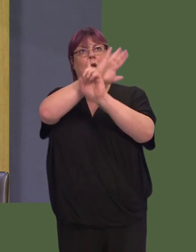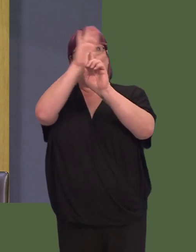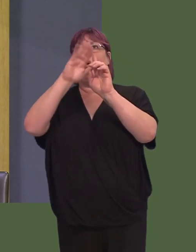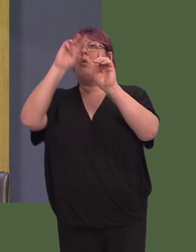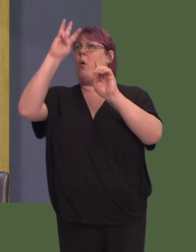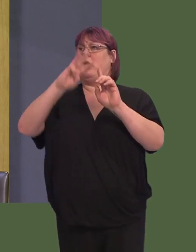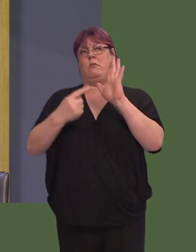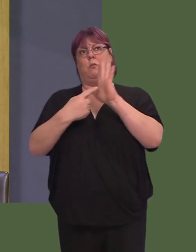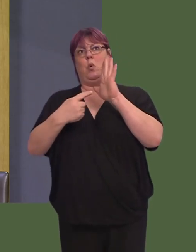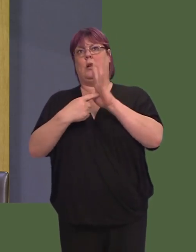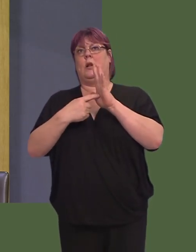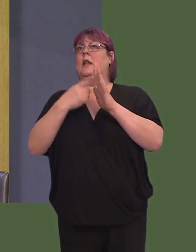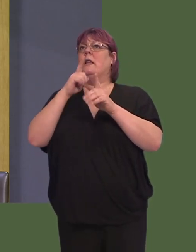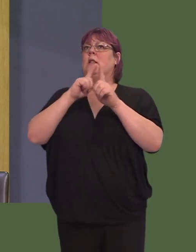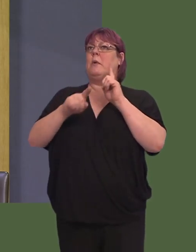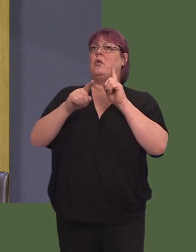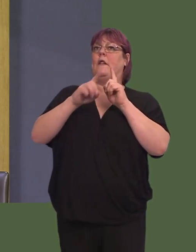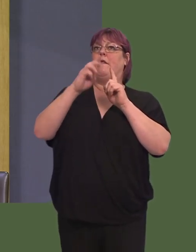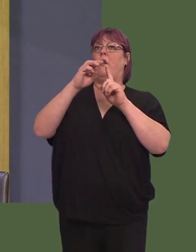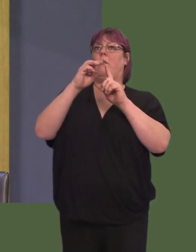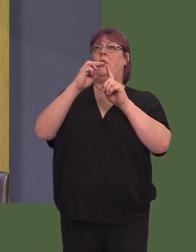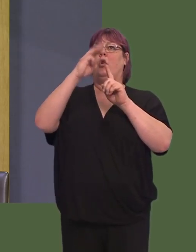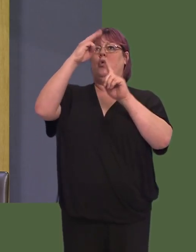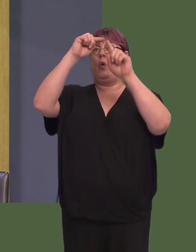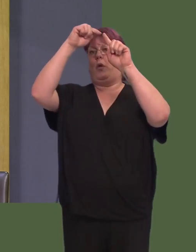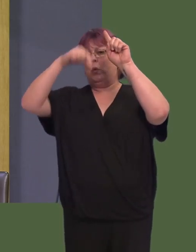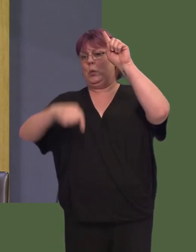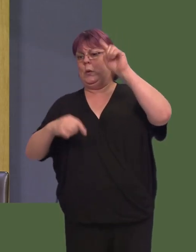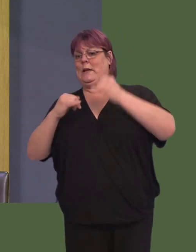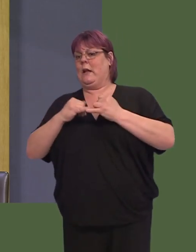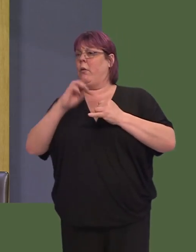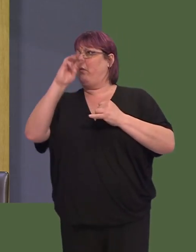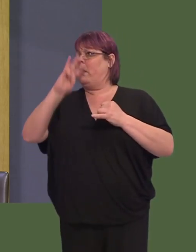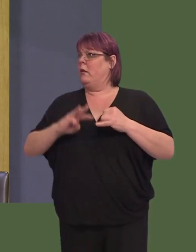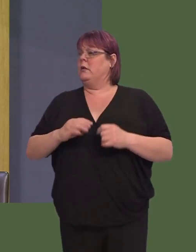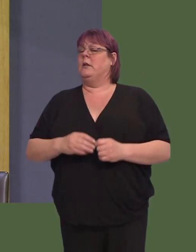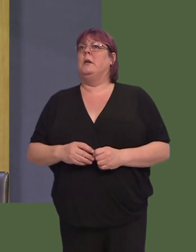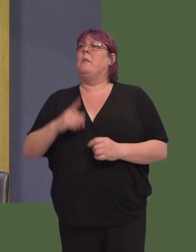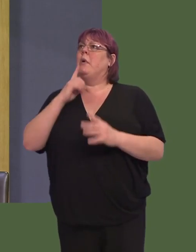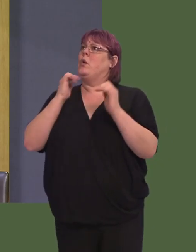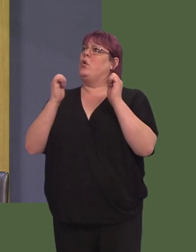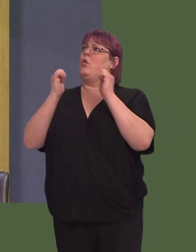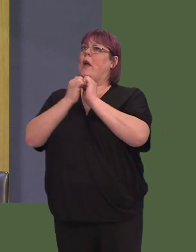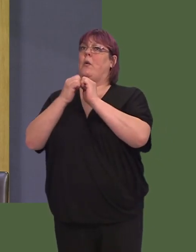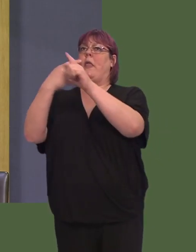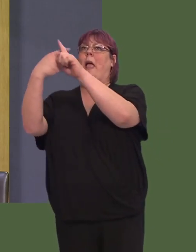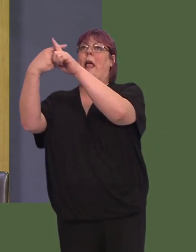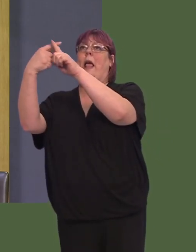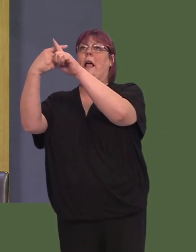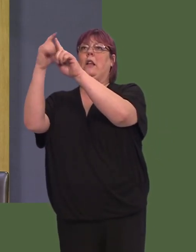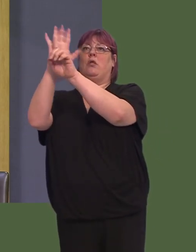as are links from the north to south. But I'm sure you'll agree with me that links with our English neighbours are vital.